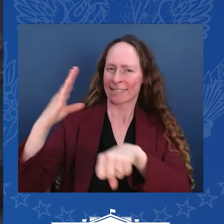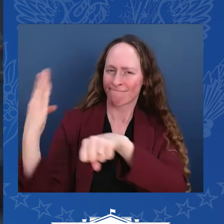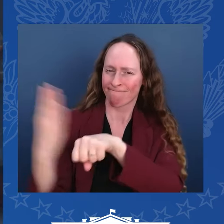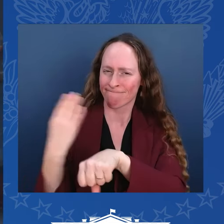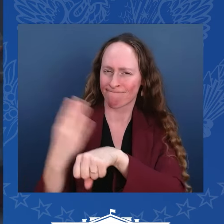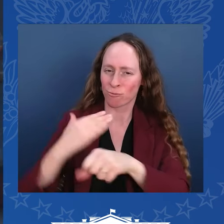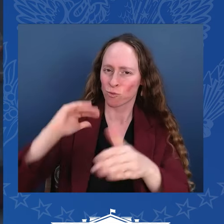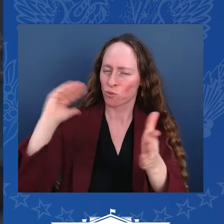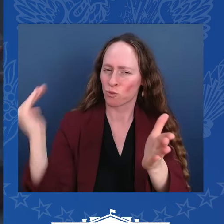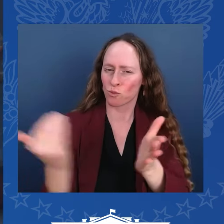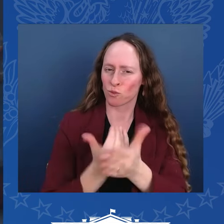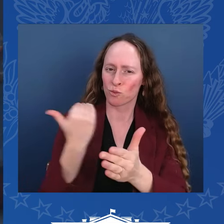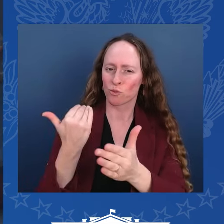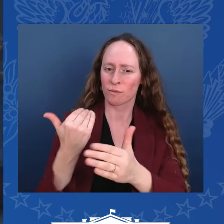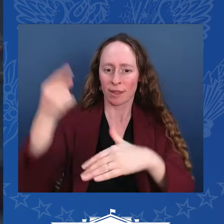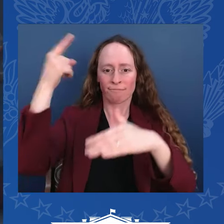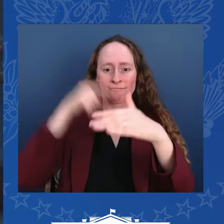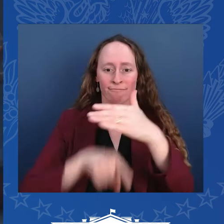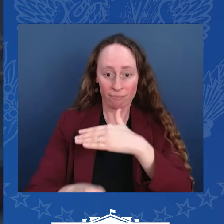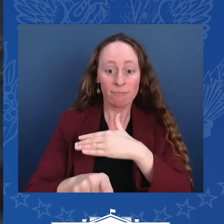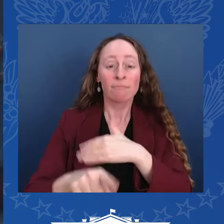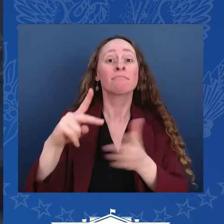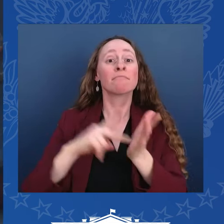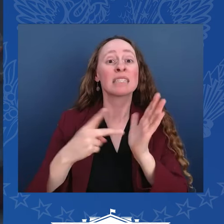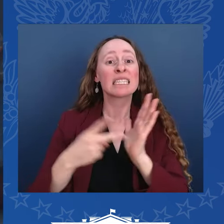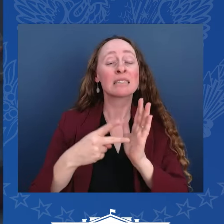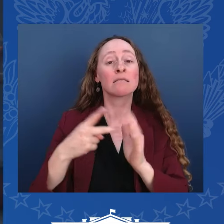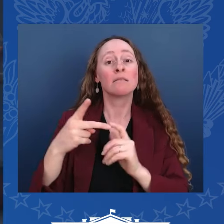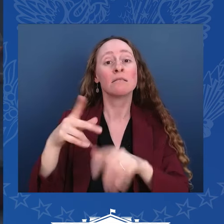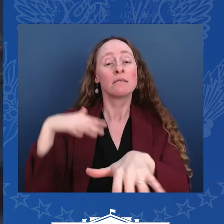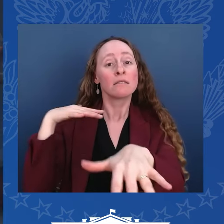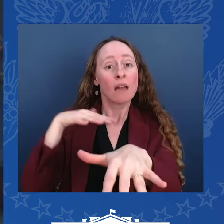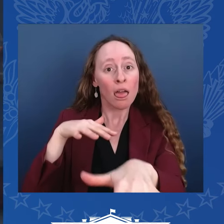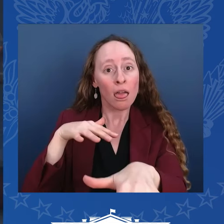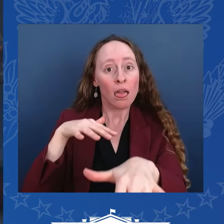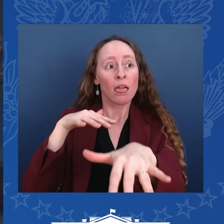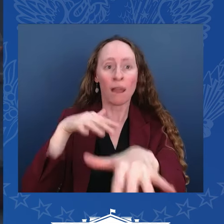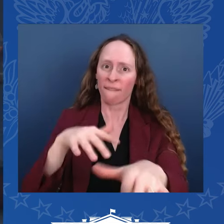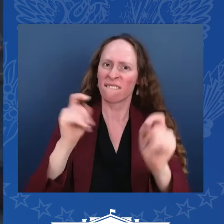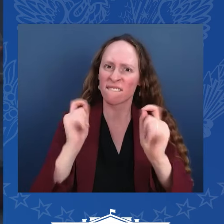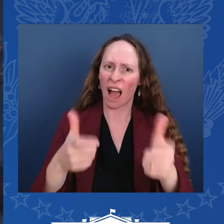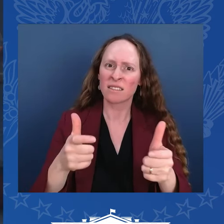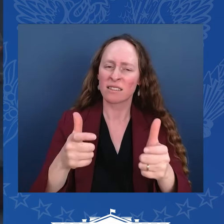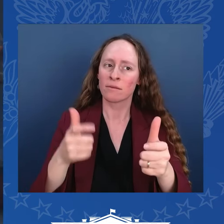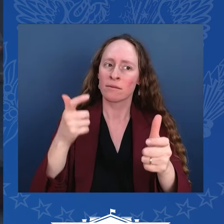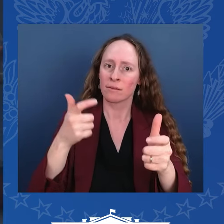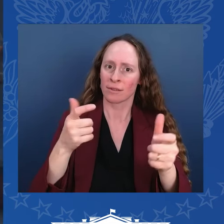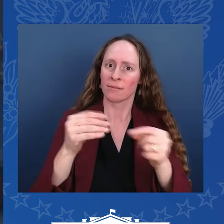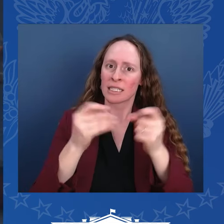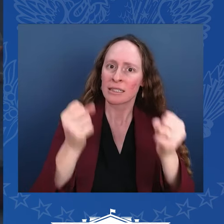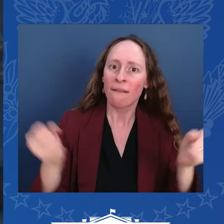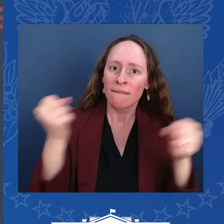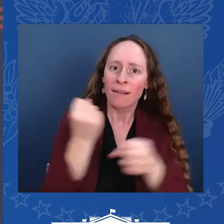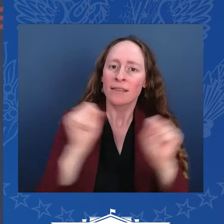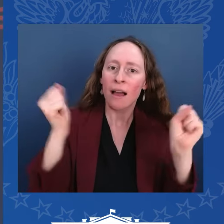and in the process will create 20,000 new construction jobs. And that's just one example of the investment, folks.